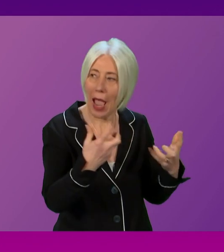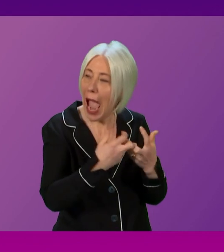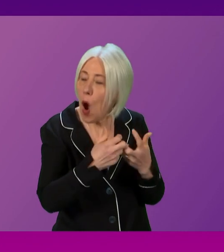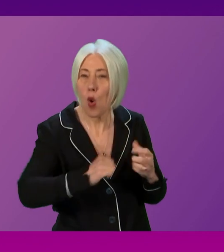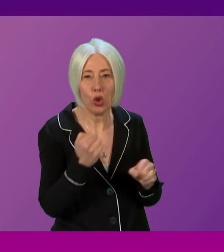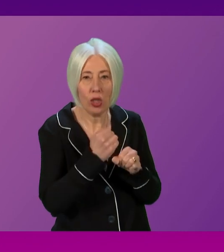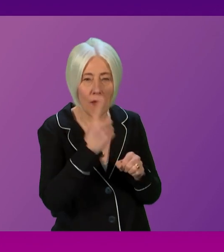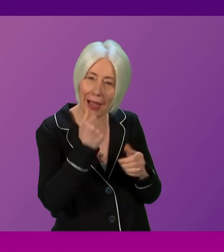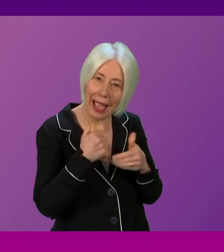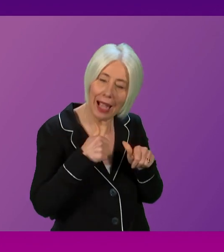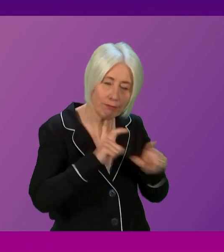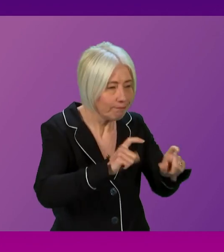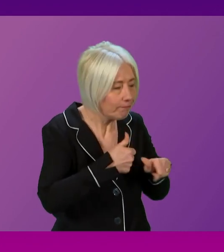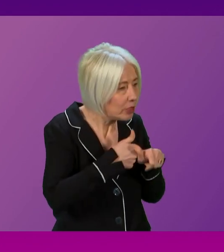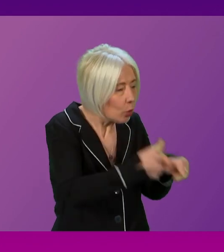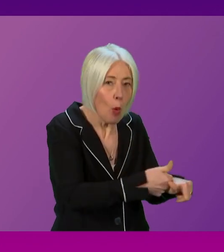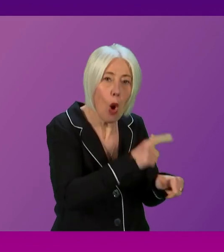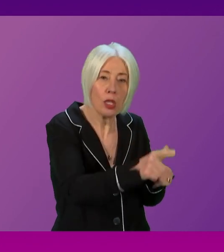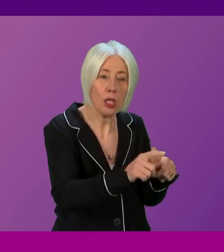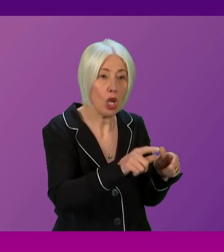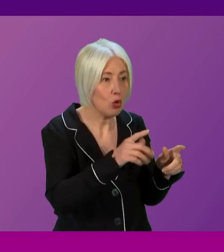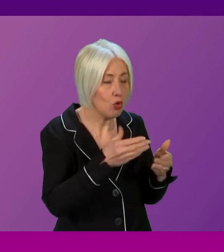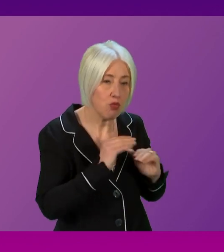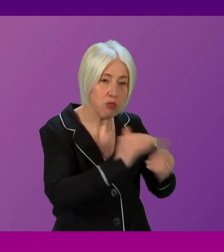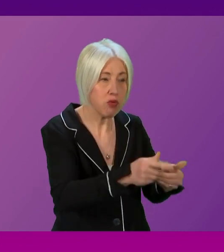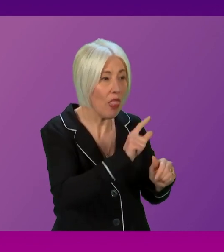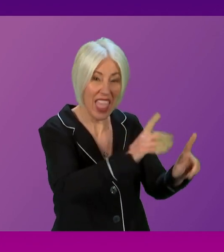do to support them to deliver on their ambitions and objectives for the future.